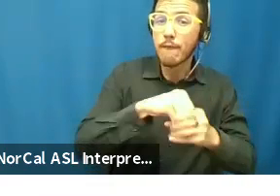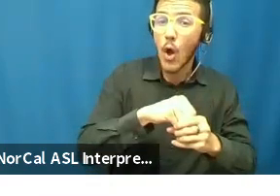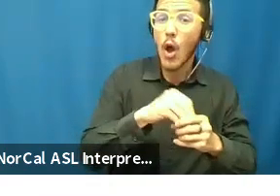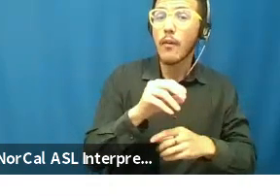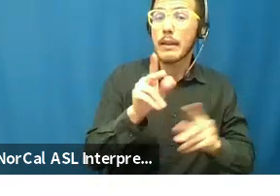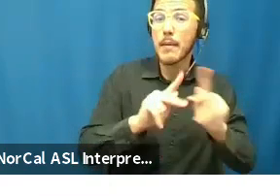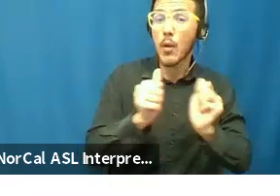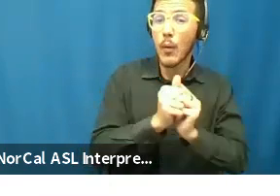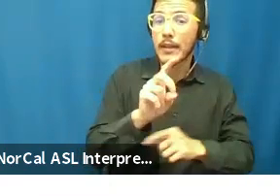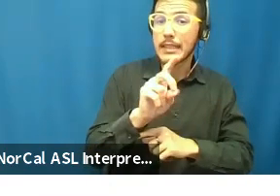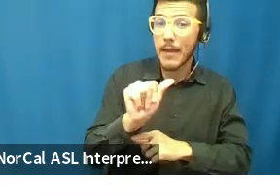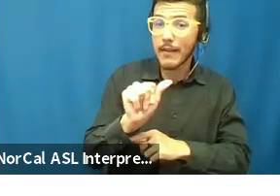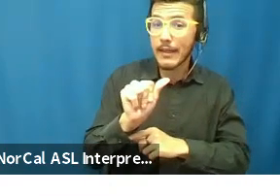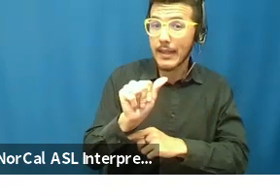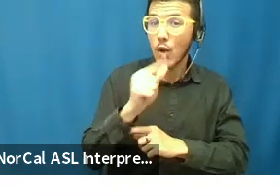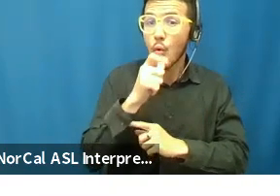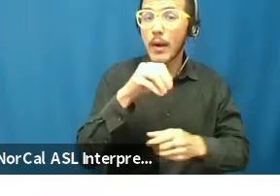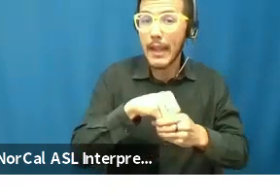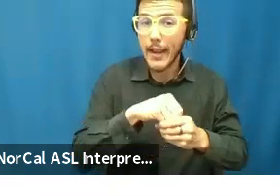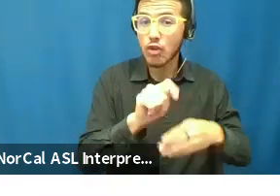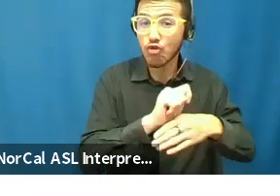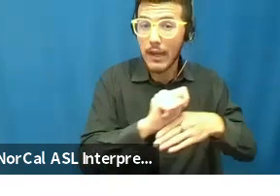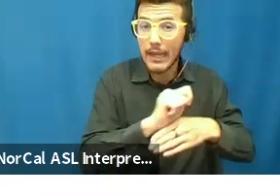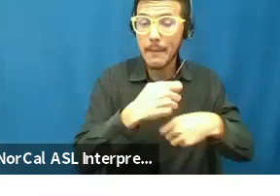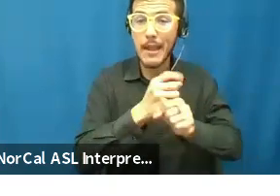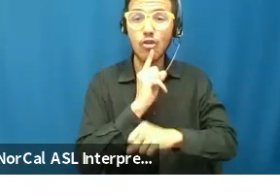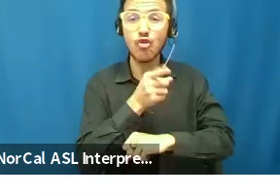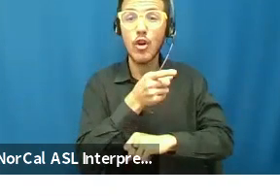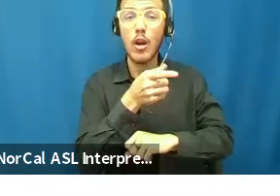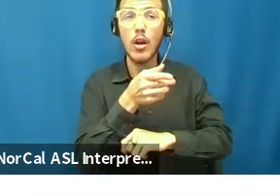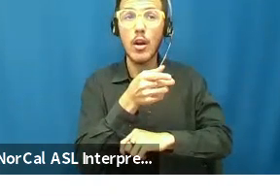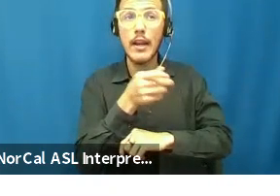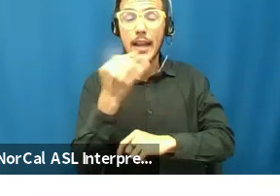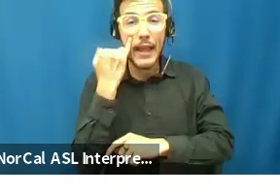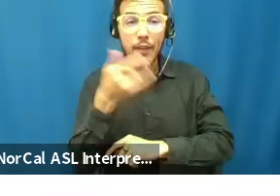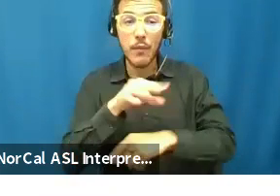making sure they were part of Advisory Committees and getting input and feedback from people with